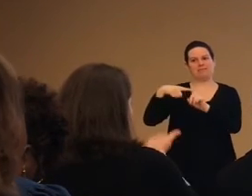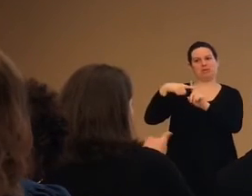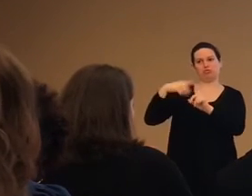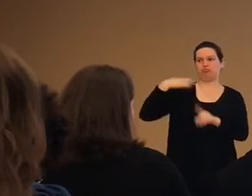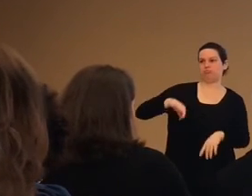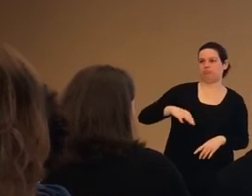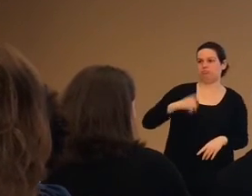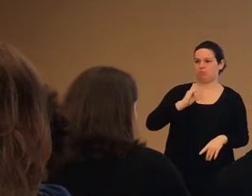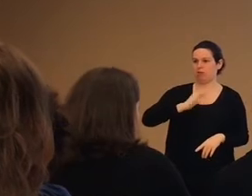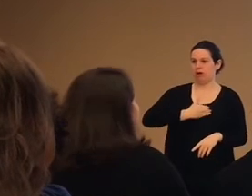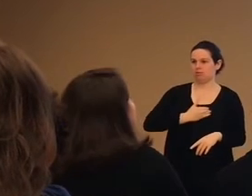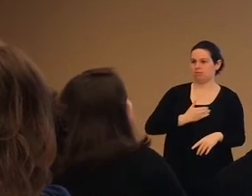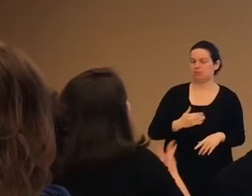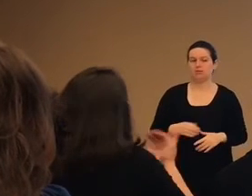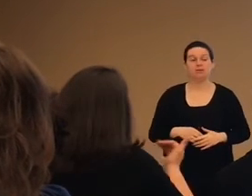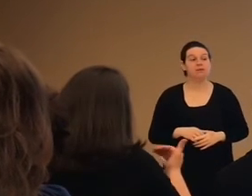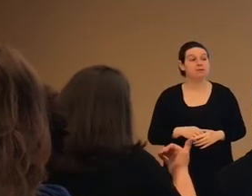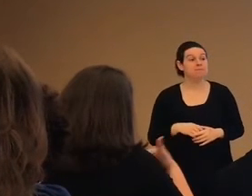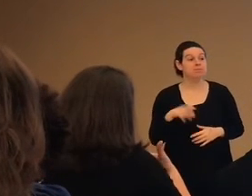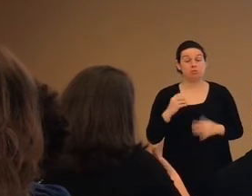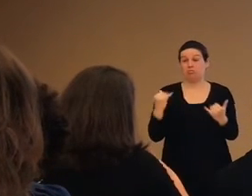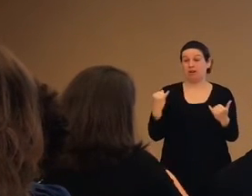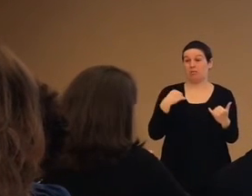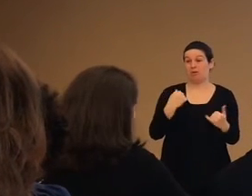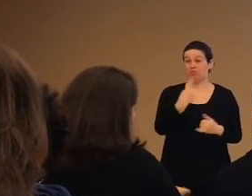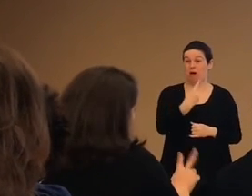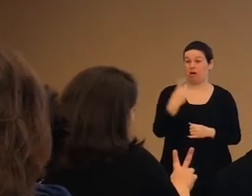So right now we have one to two public programs a month